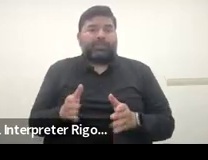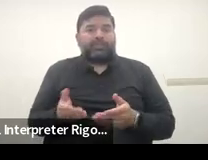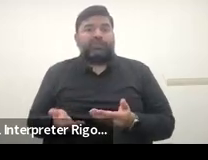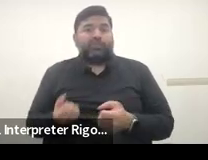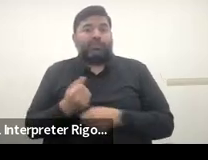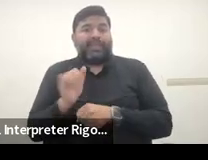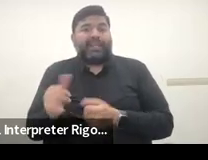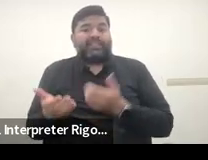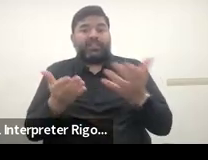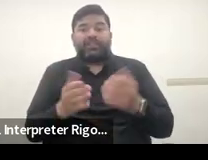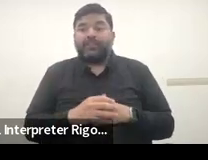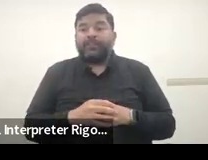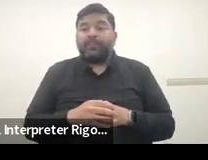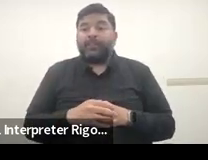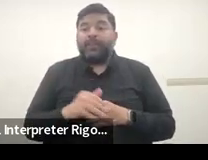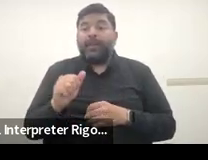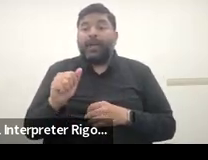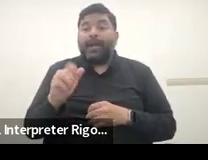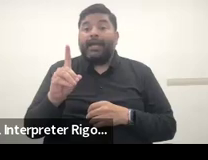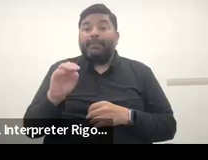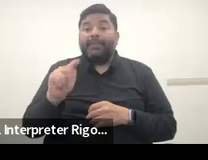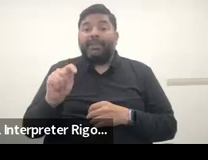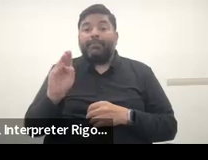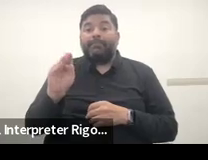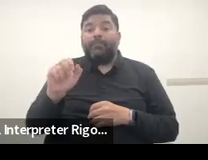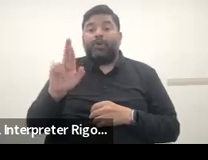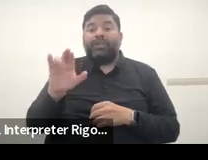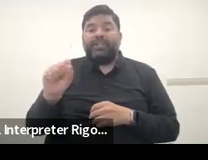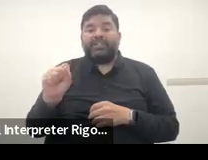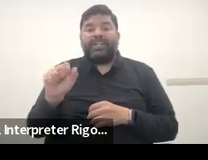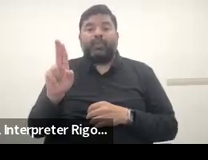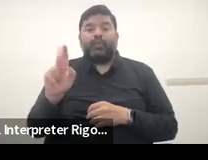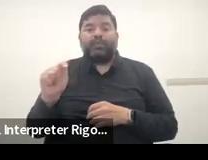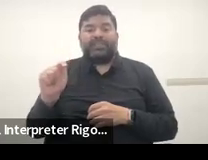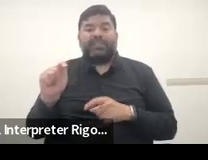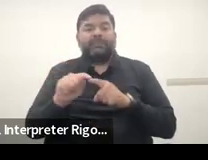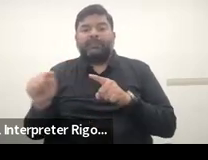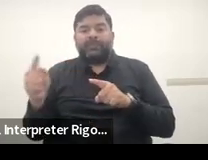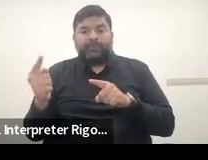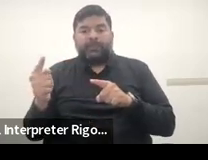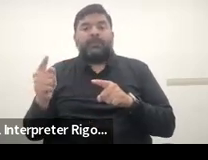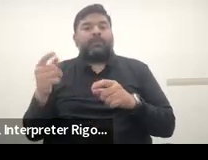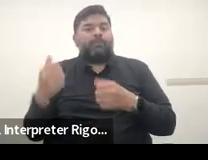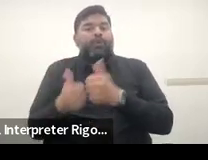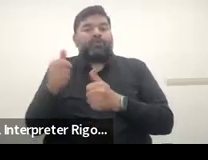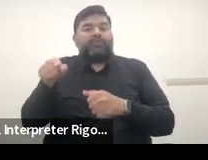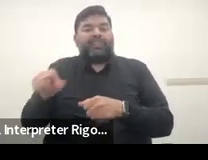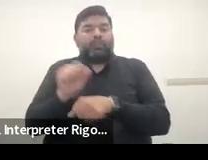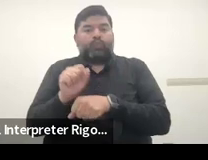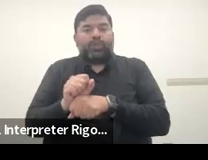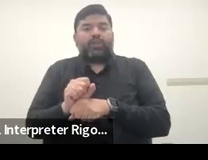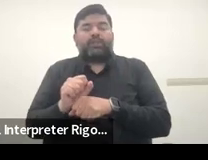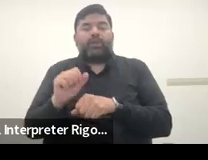Moryossef at [E]TH Zurich also does this, most of his work is on SignWriting transcription, so